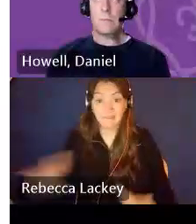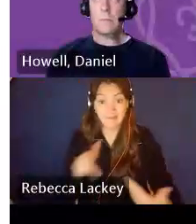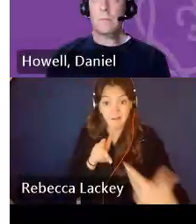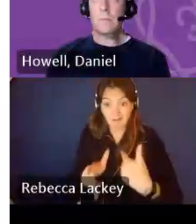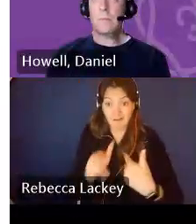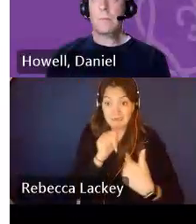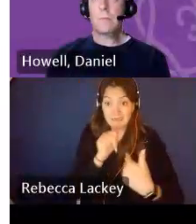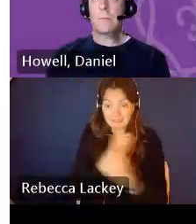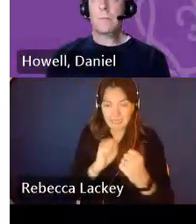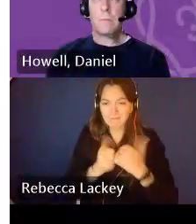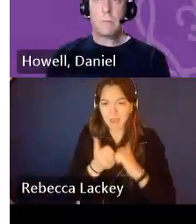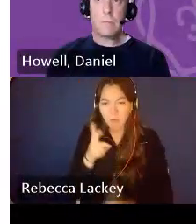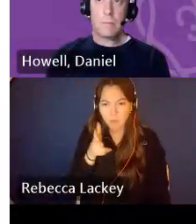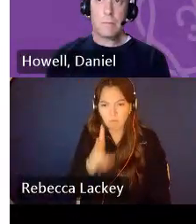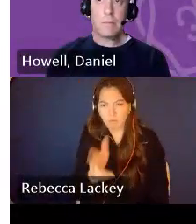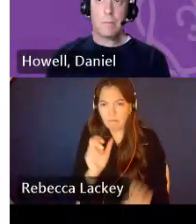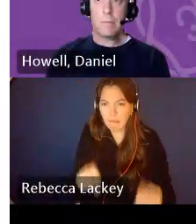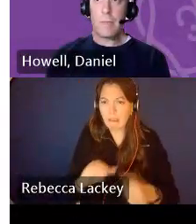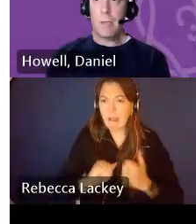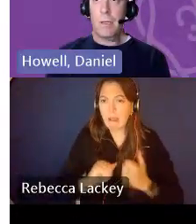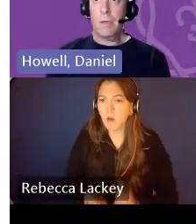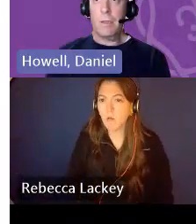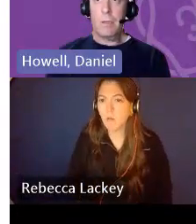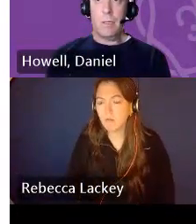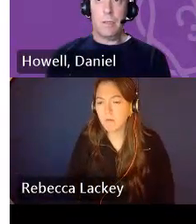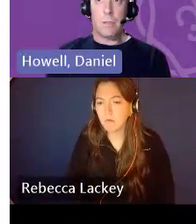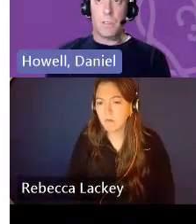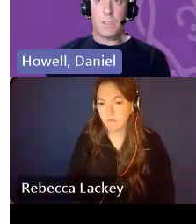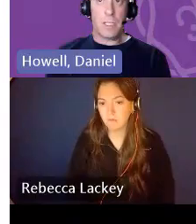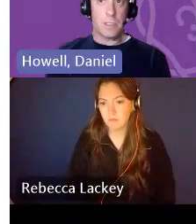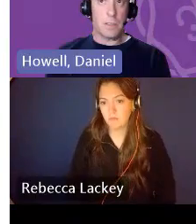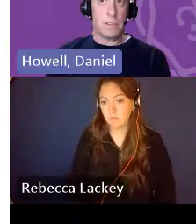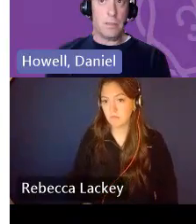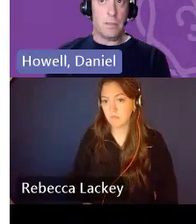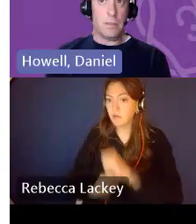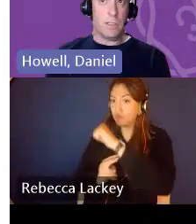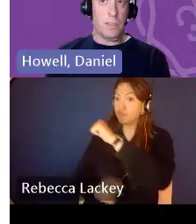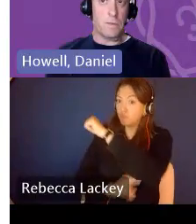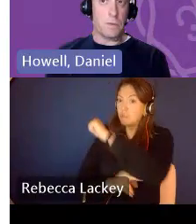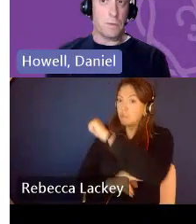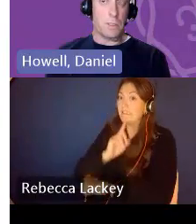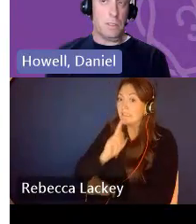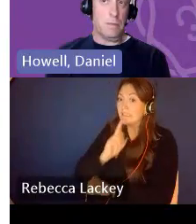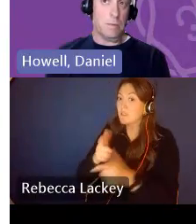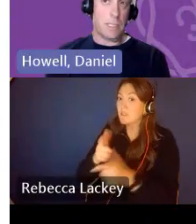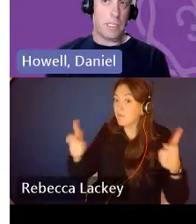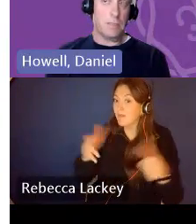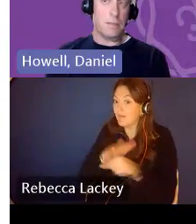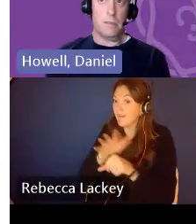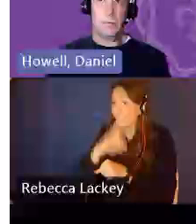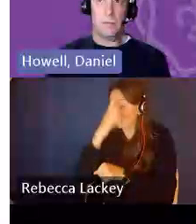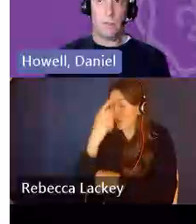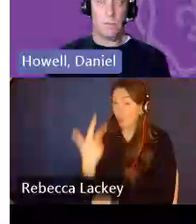how is it safe for one lane to be open? The bridge is actually wide enough for three lanes. So,